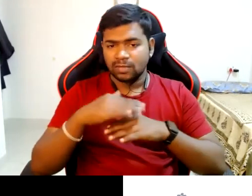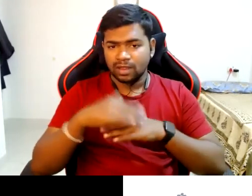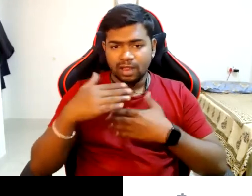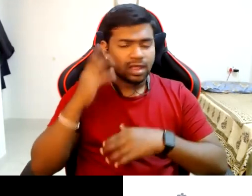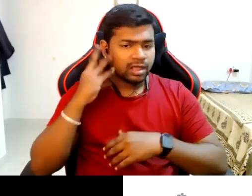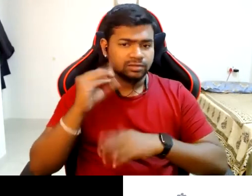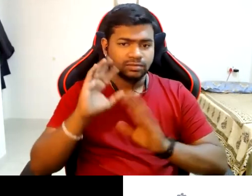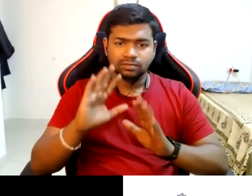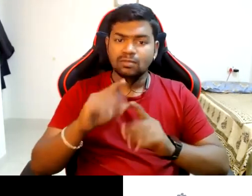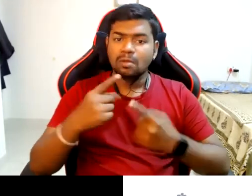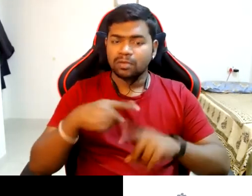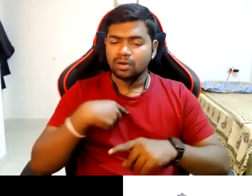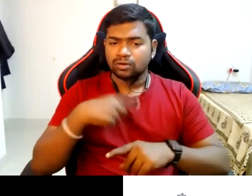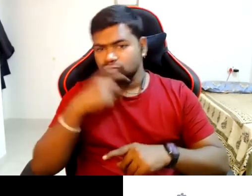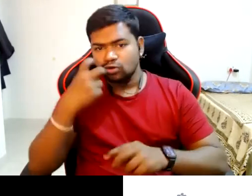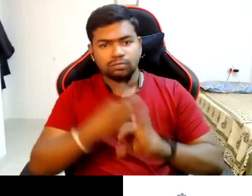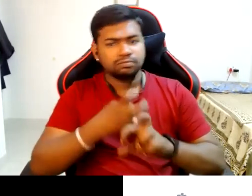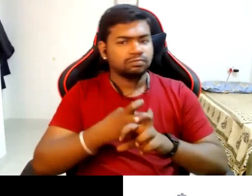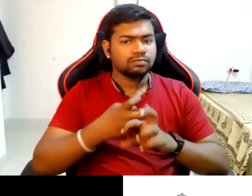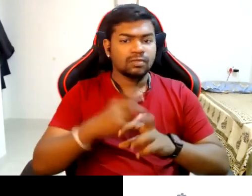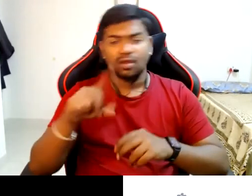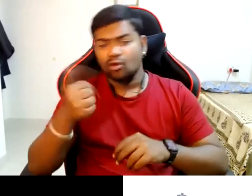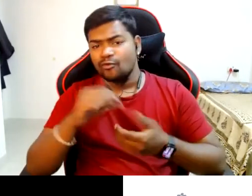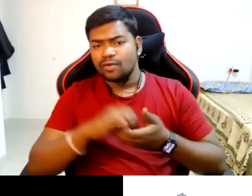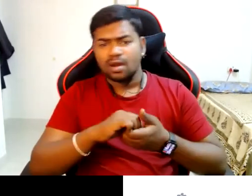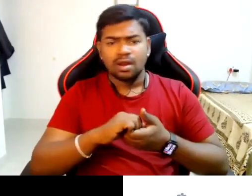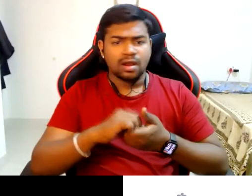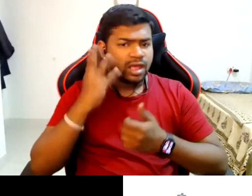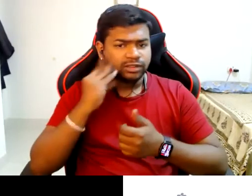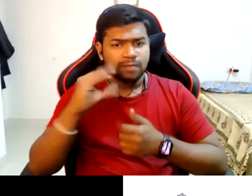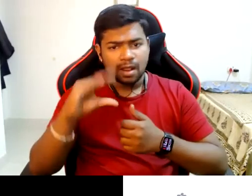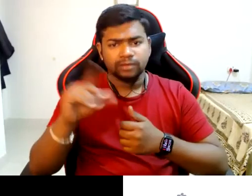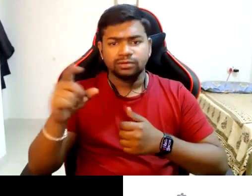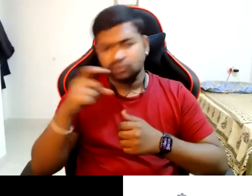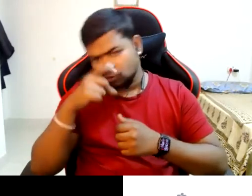and my friend. was about to leave chennai and there was just one week remaining and i panicked.